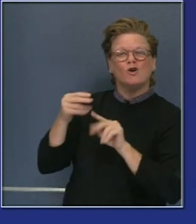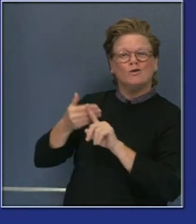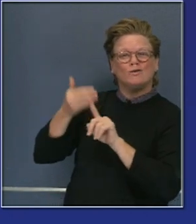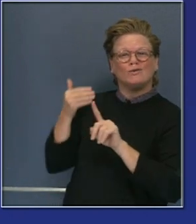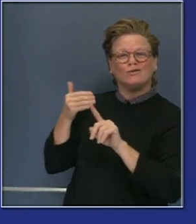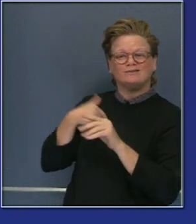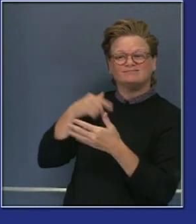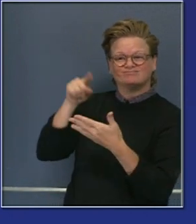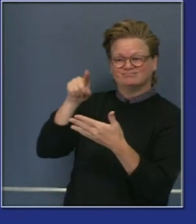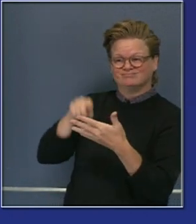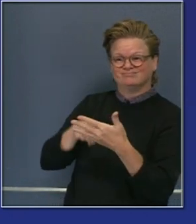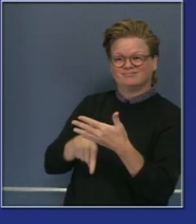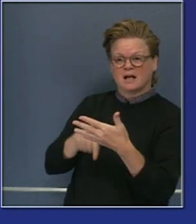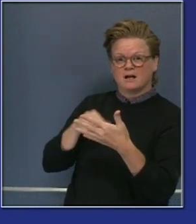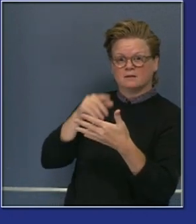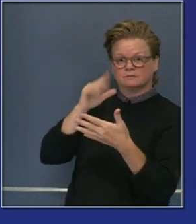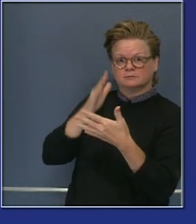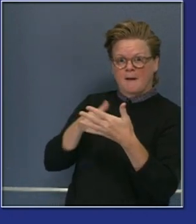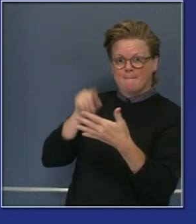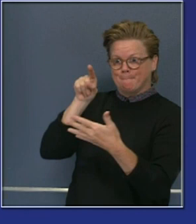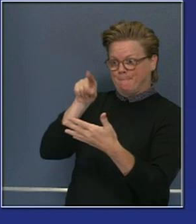WE HAVE 34 COUNTIES THAT WERE